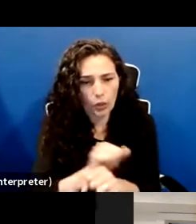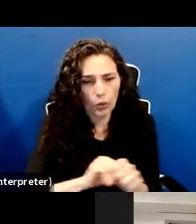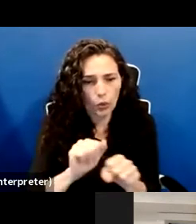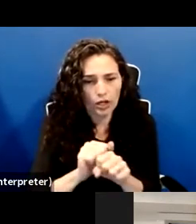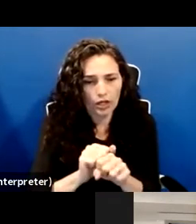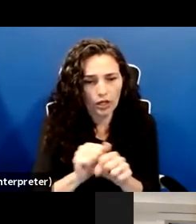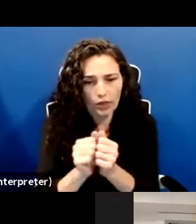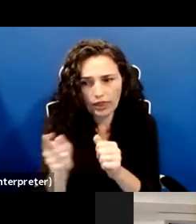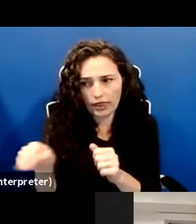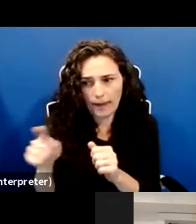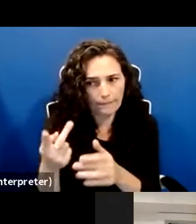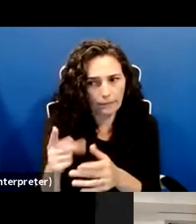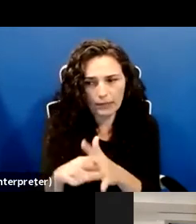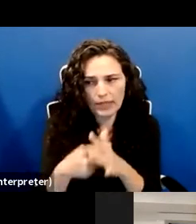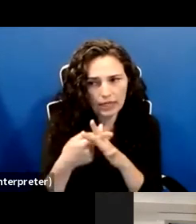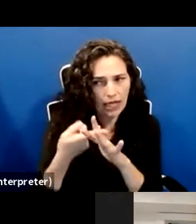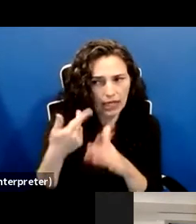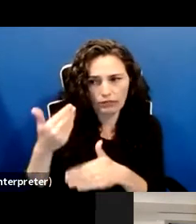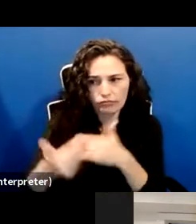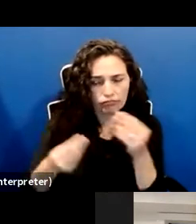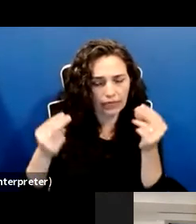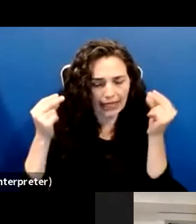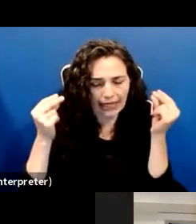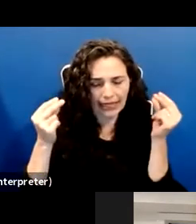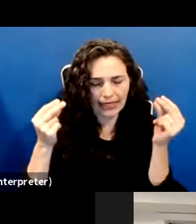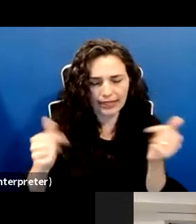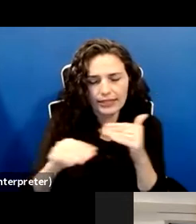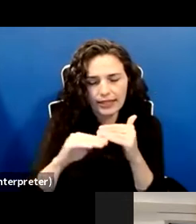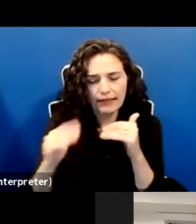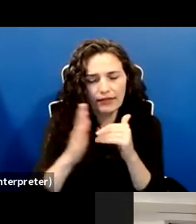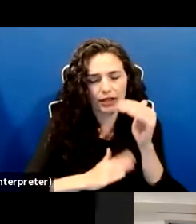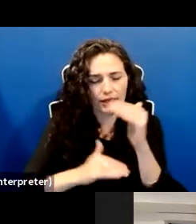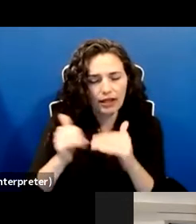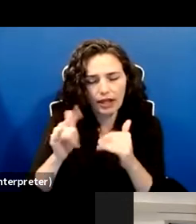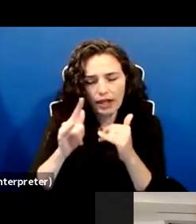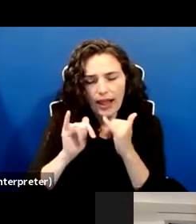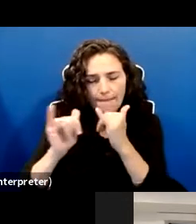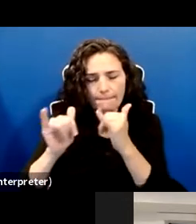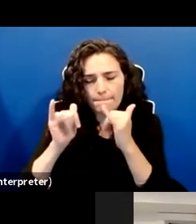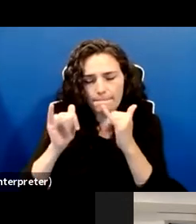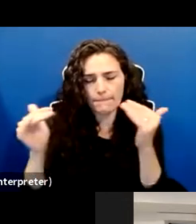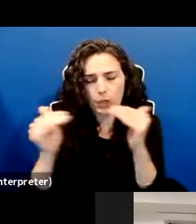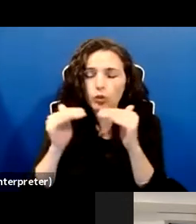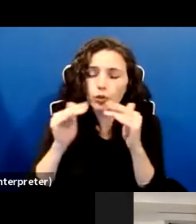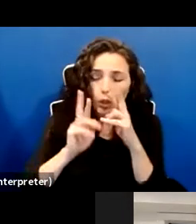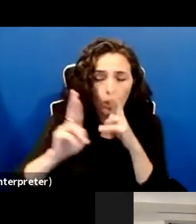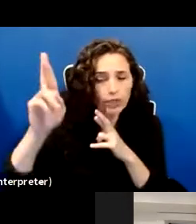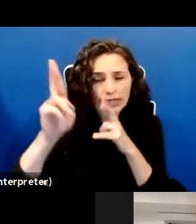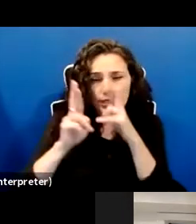it was an instant level of comfort and respect. Mutual respect never felt like I was,